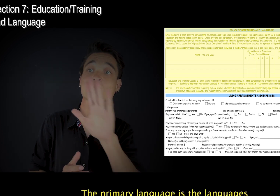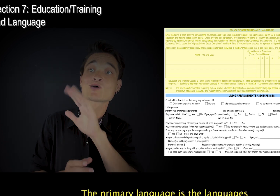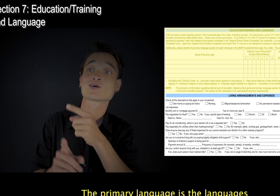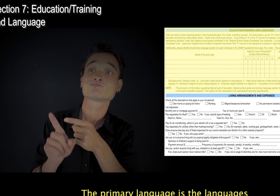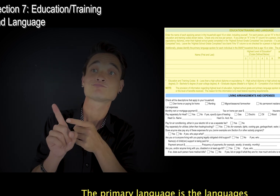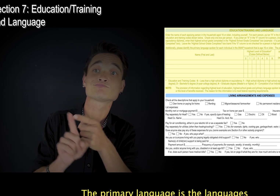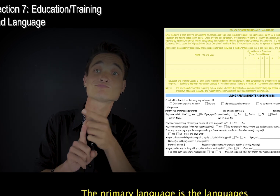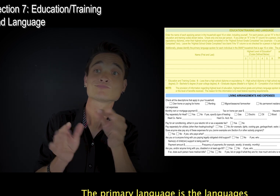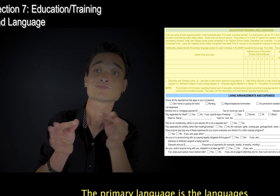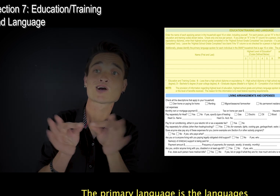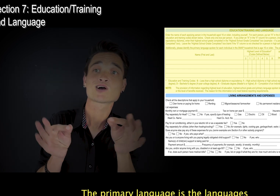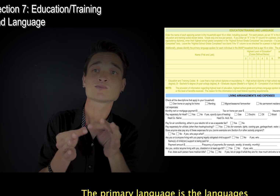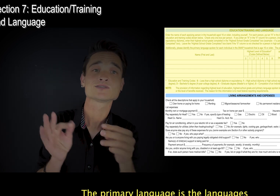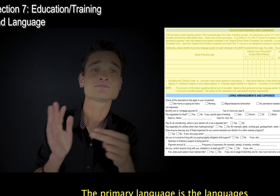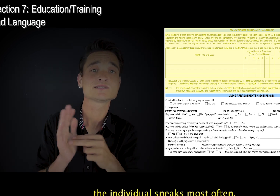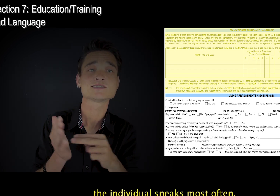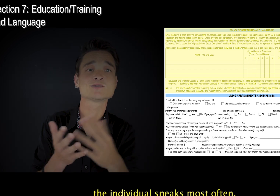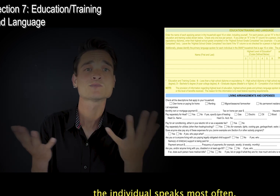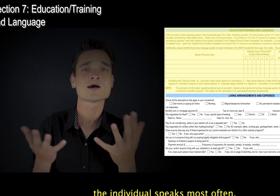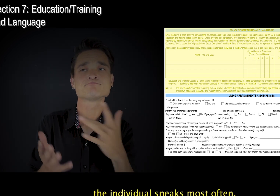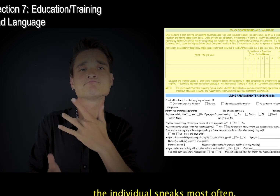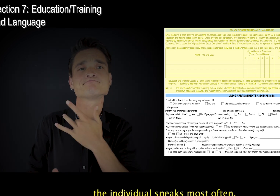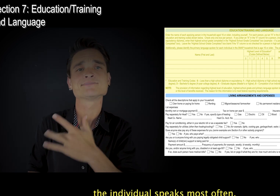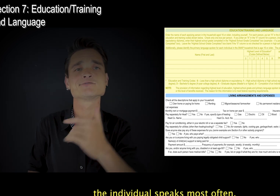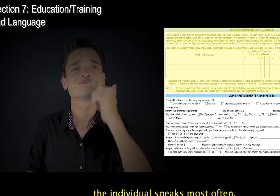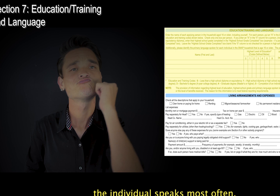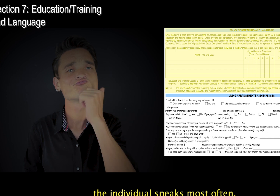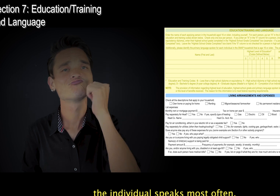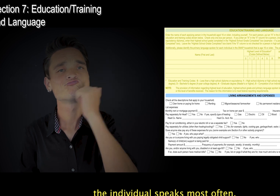The primary language is the languages the individual speaks most often.